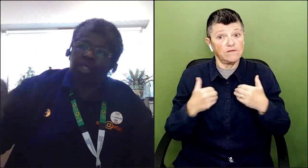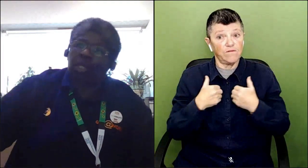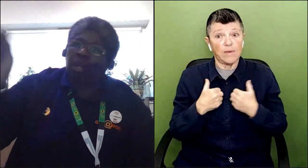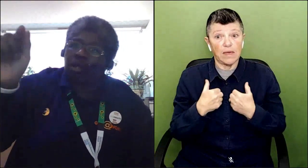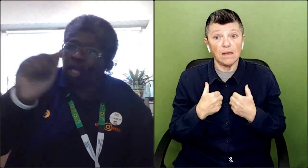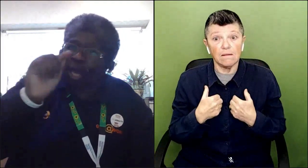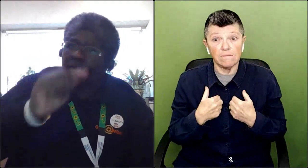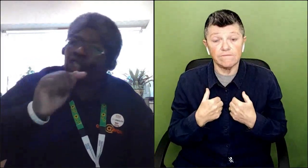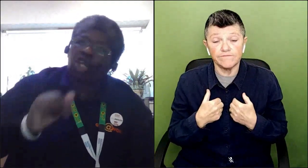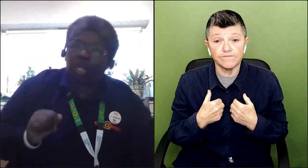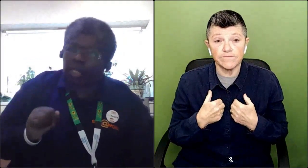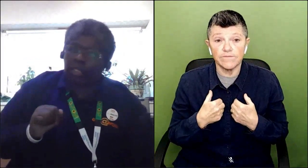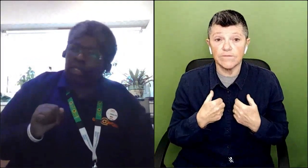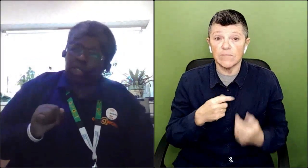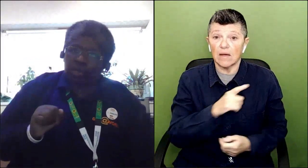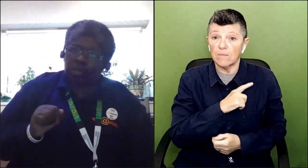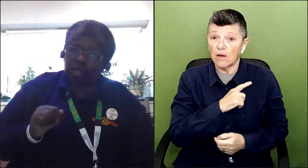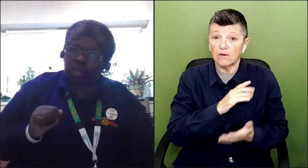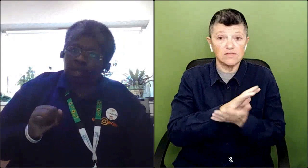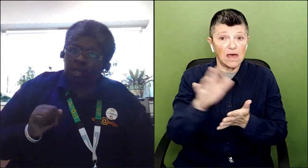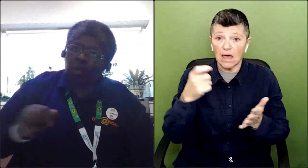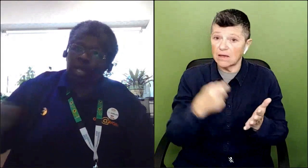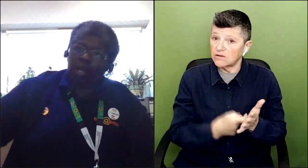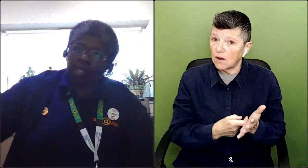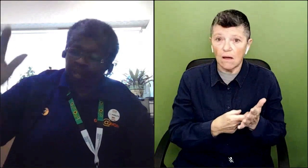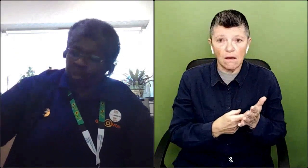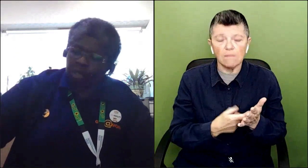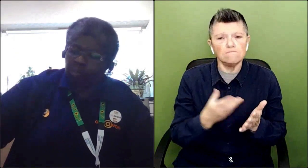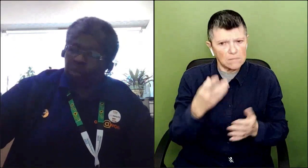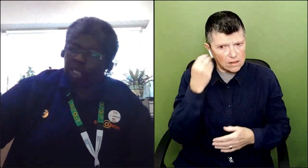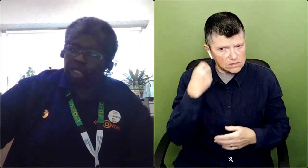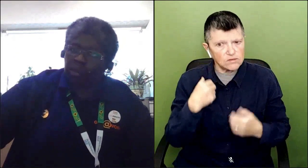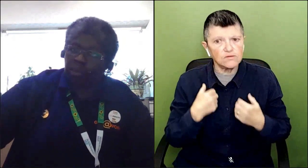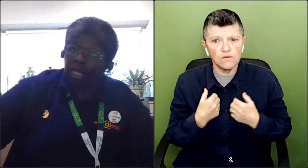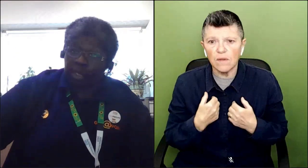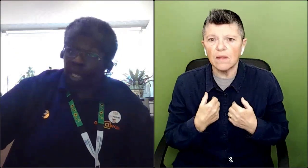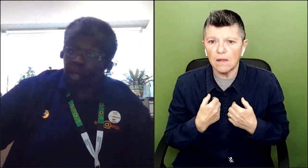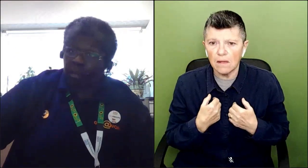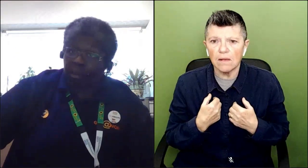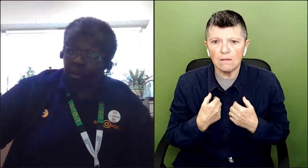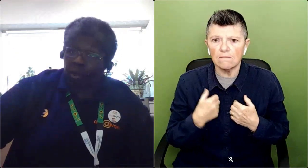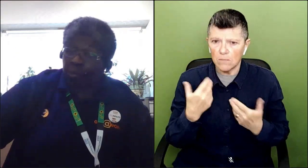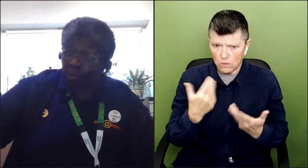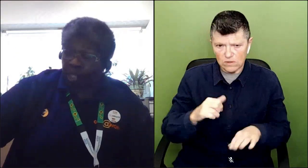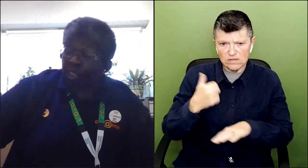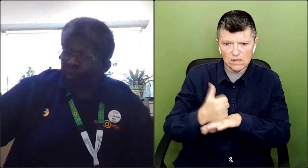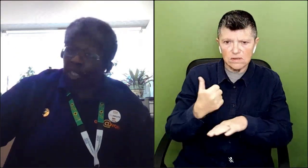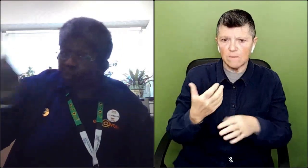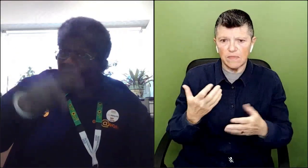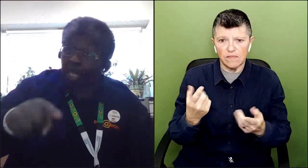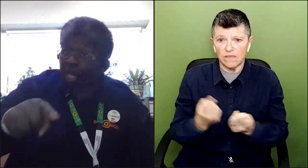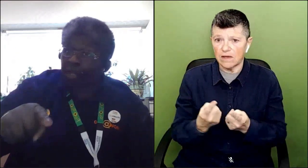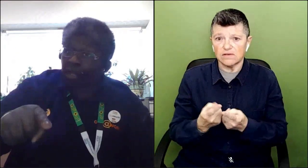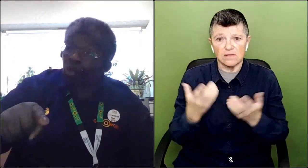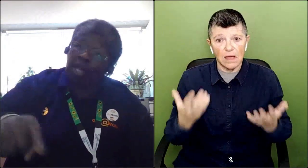because the HR listened to me. We had -- we put things in place now. We put things in place back then.